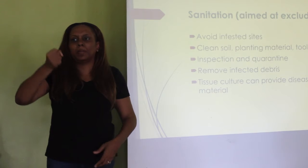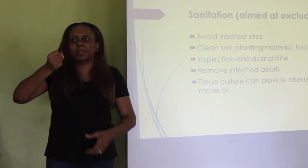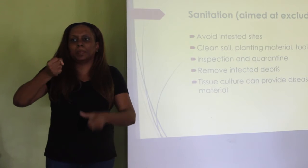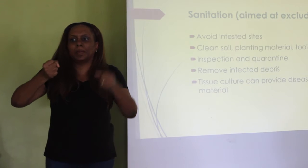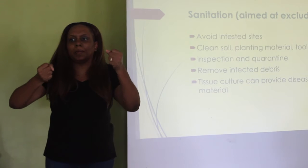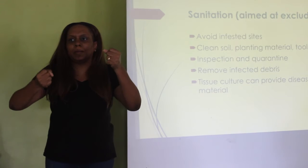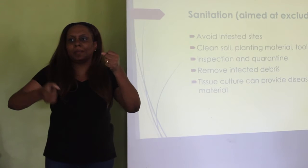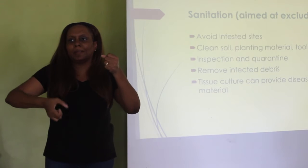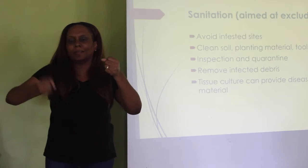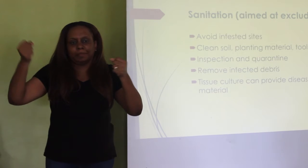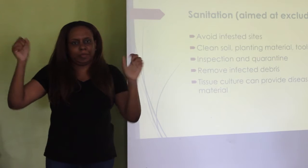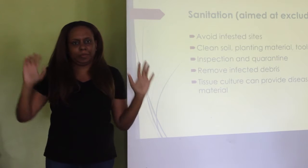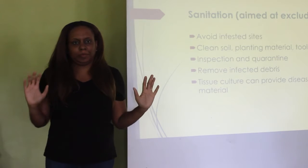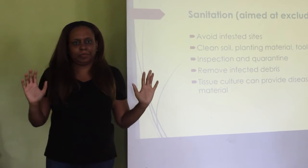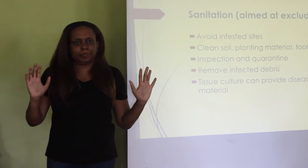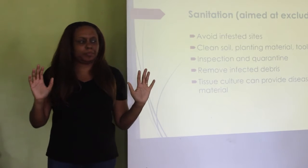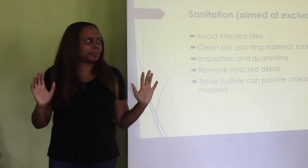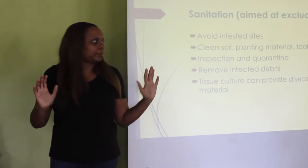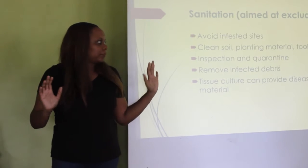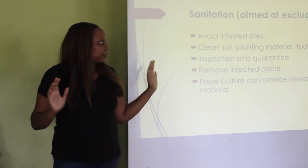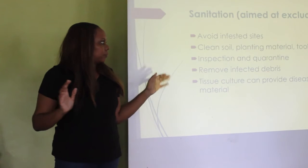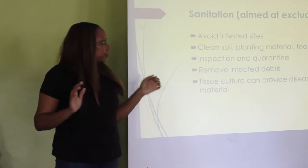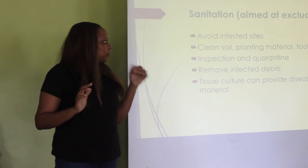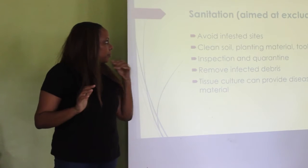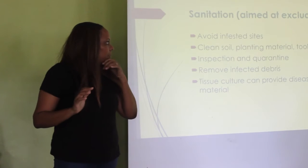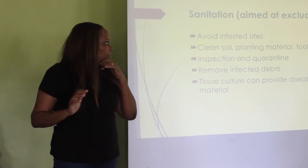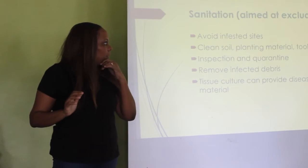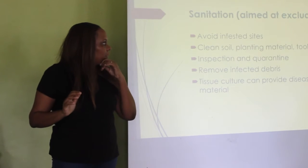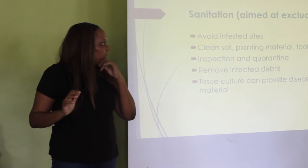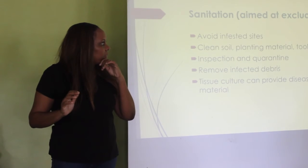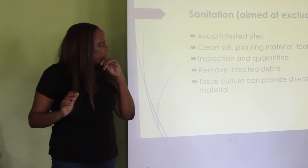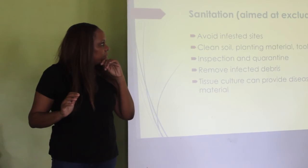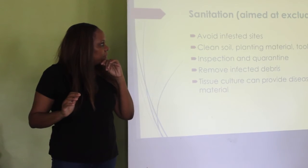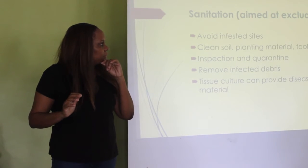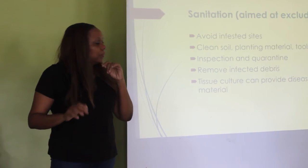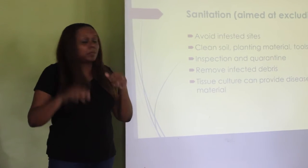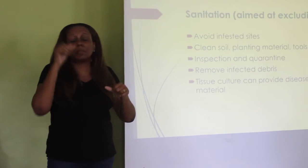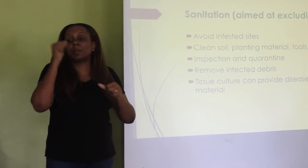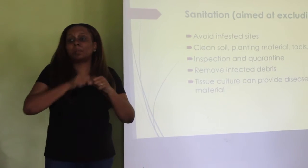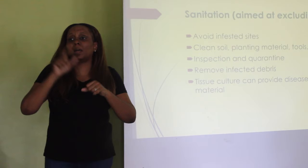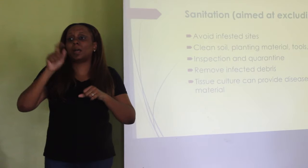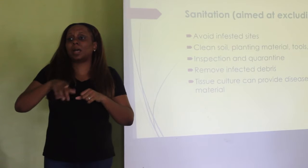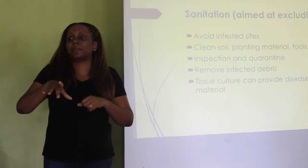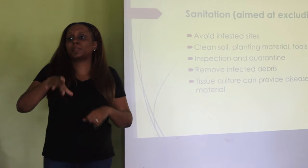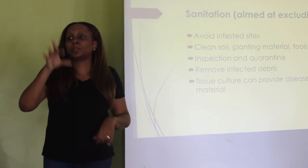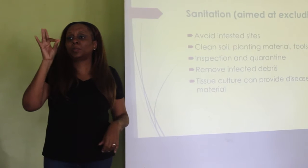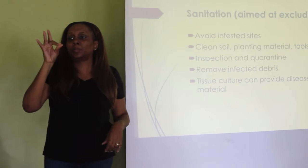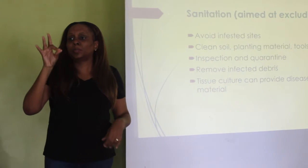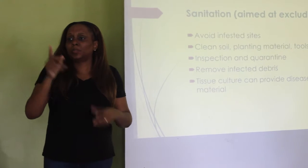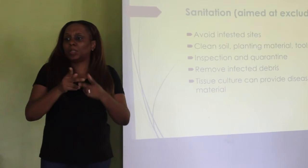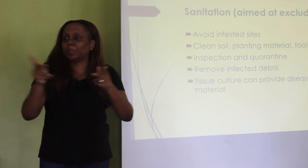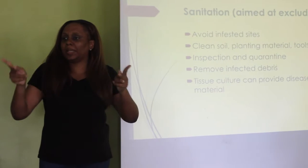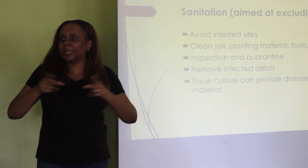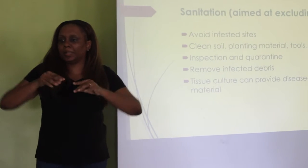so we get earlier on in our lessons about choosing our site or if you have things that are affected